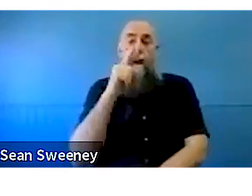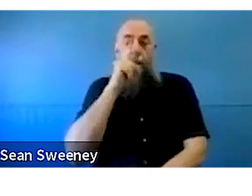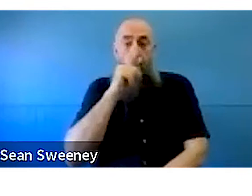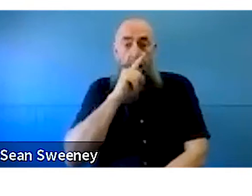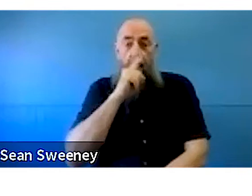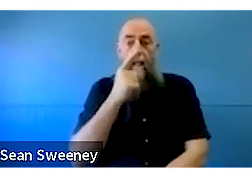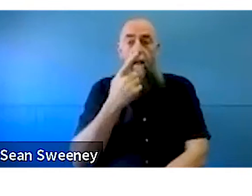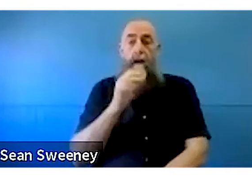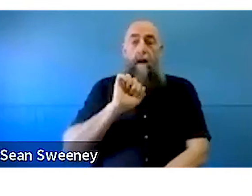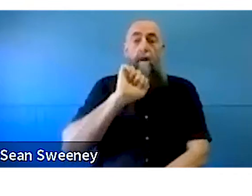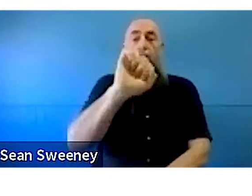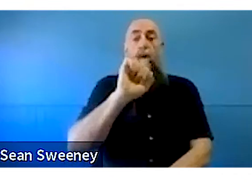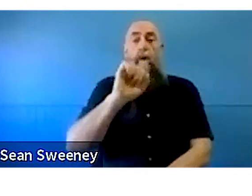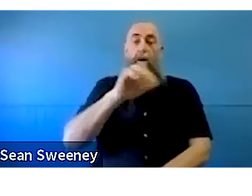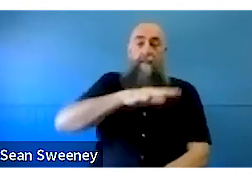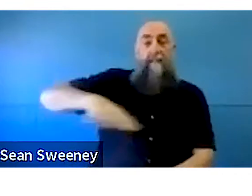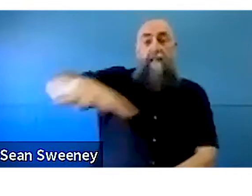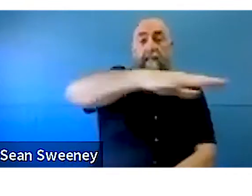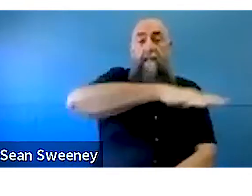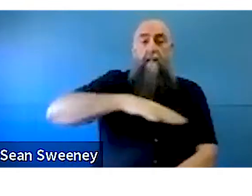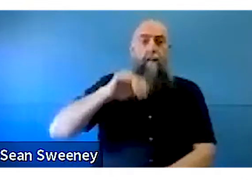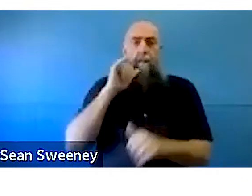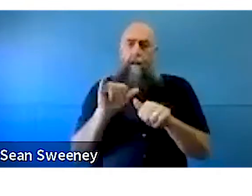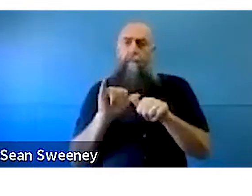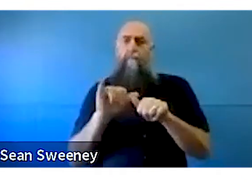that would be hell for me.